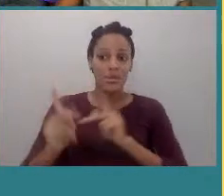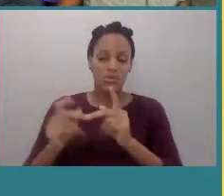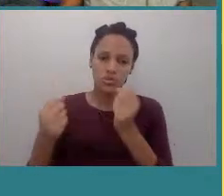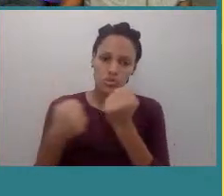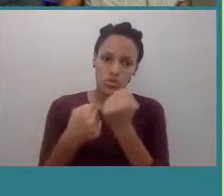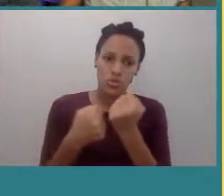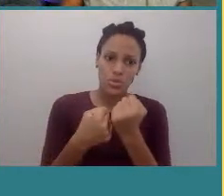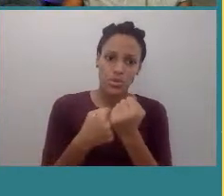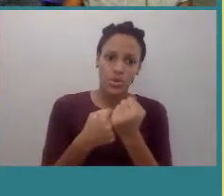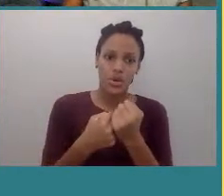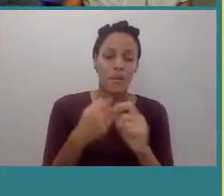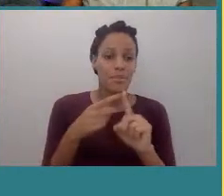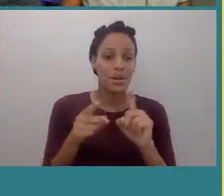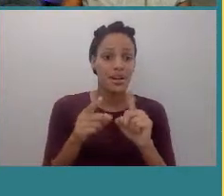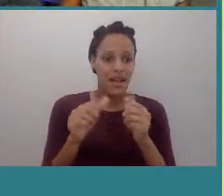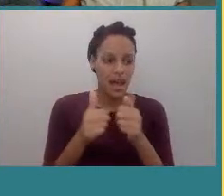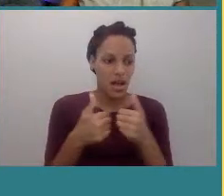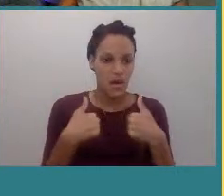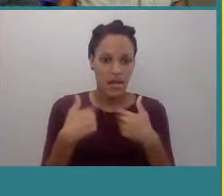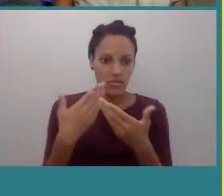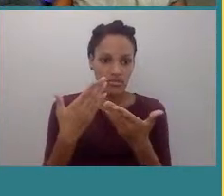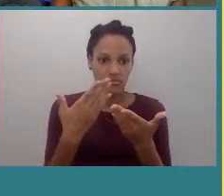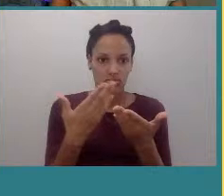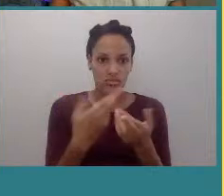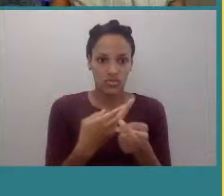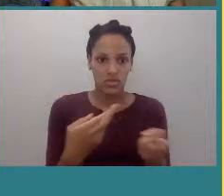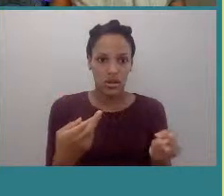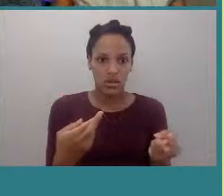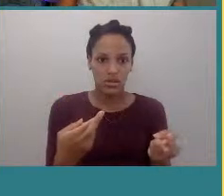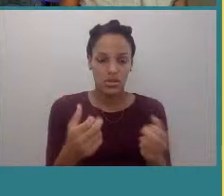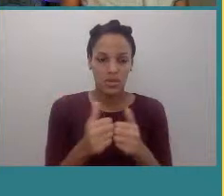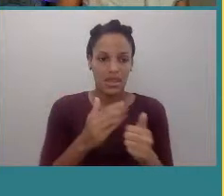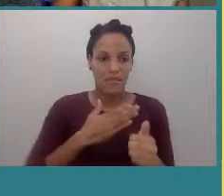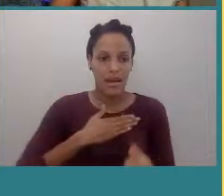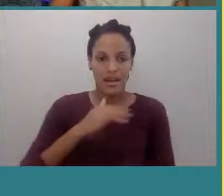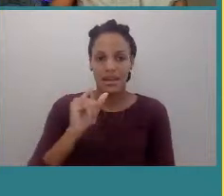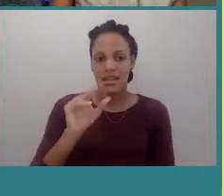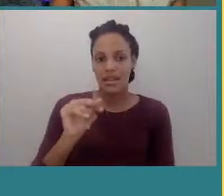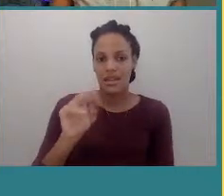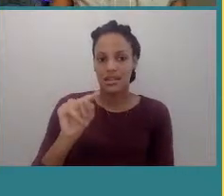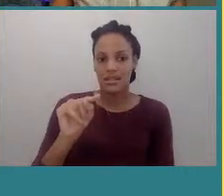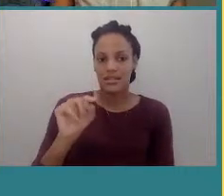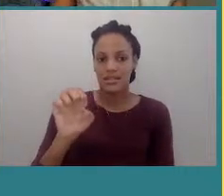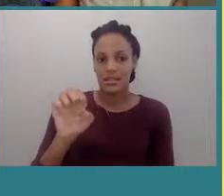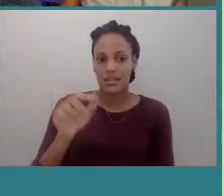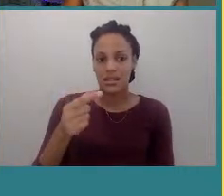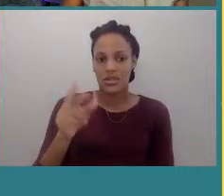I want to do it with my integrity, because it is easy to get high-level media coverage